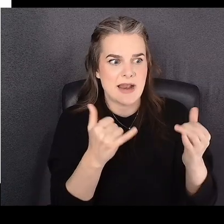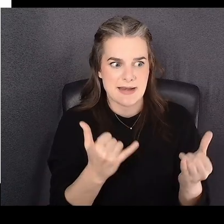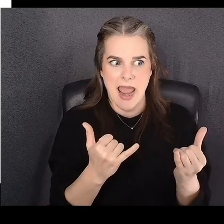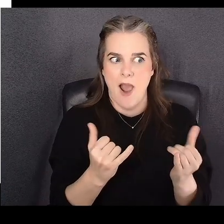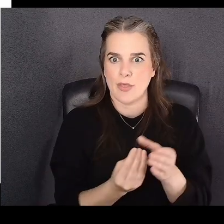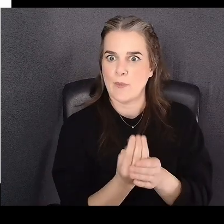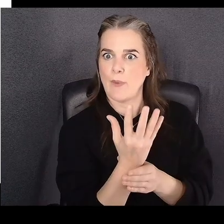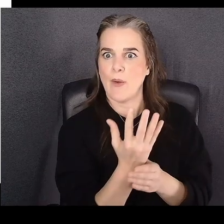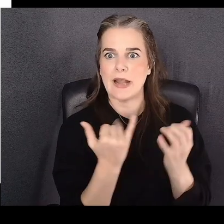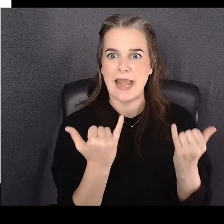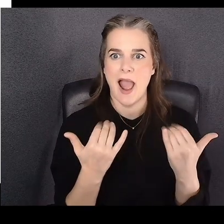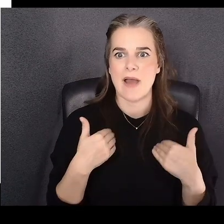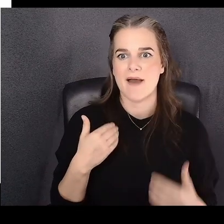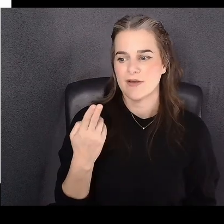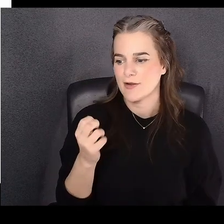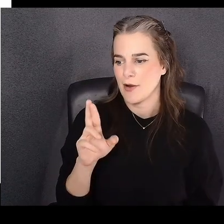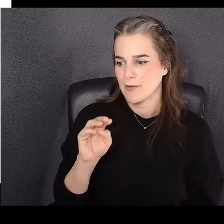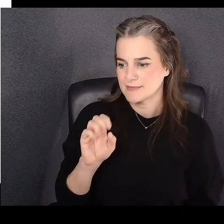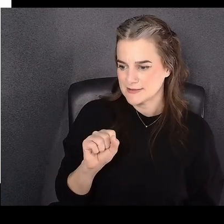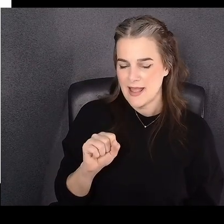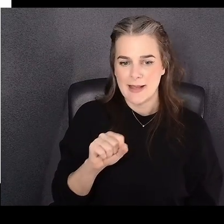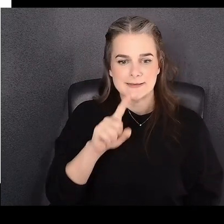So then she transitions that into a cooking class.